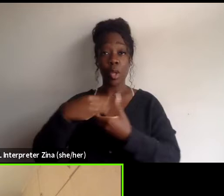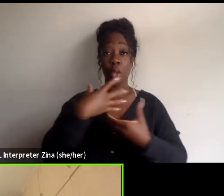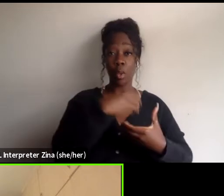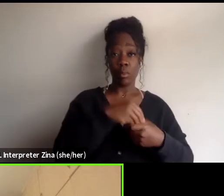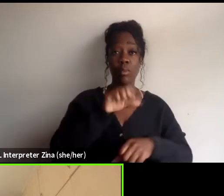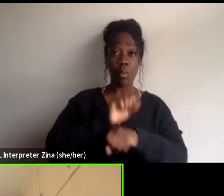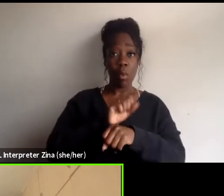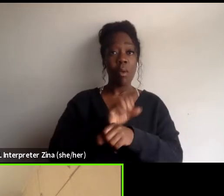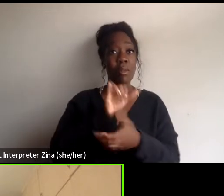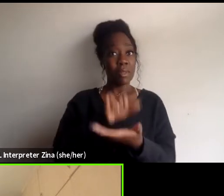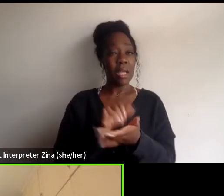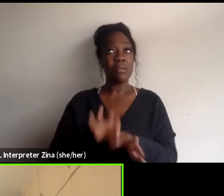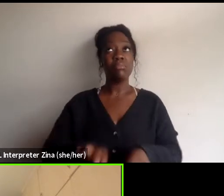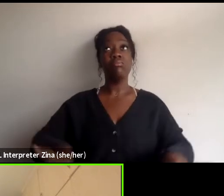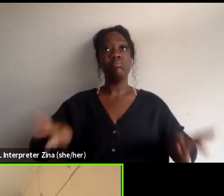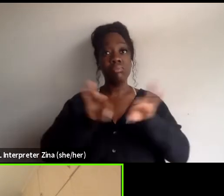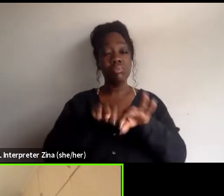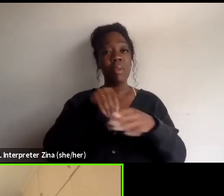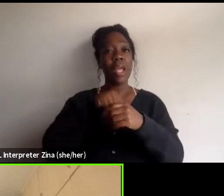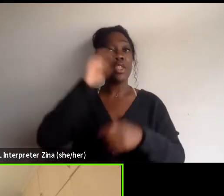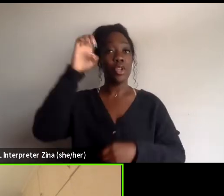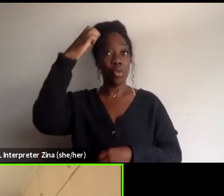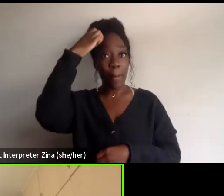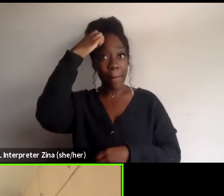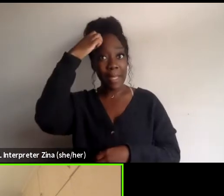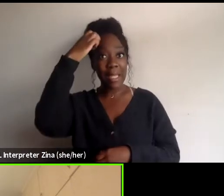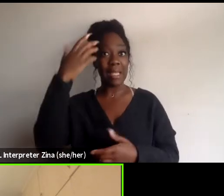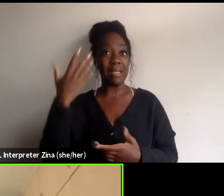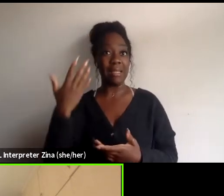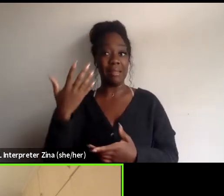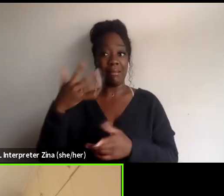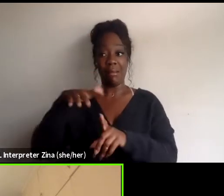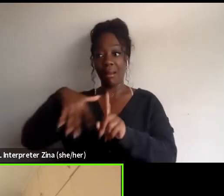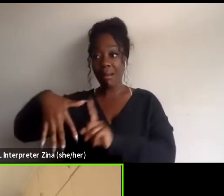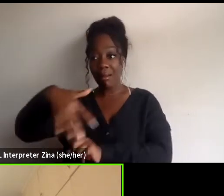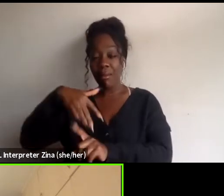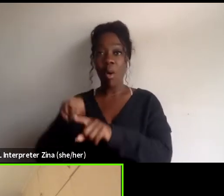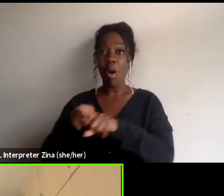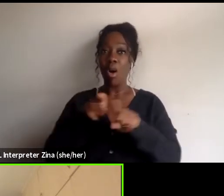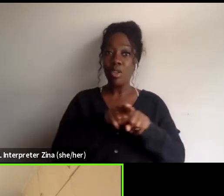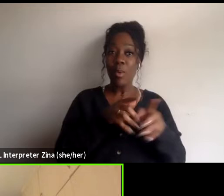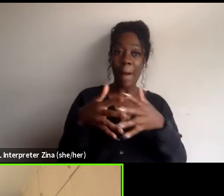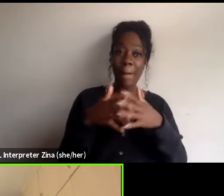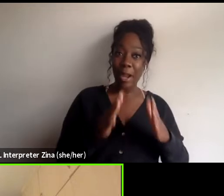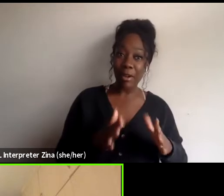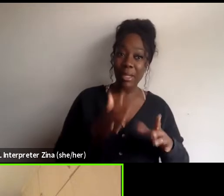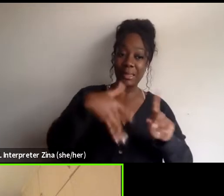in the European and in the American context at the moment with Black Lives Matter and various other social movements going on.